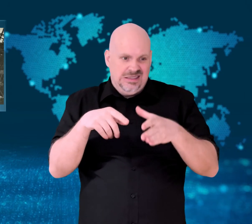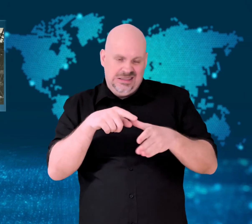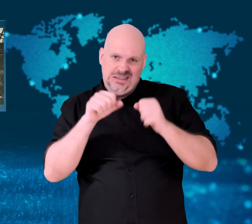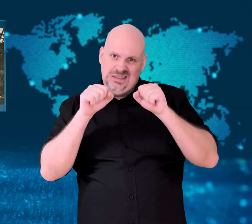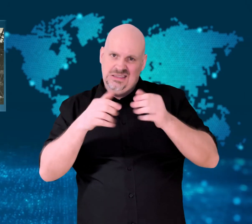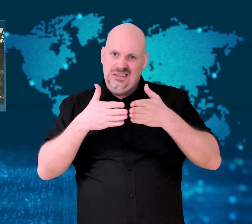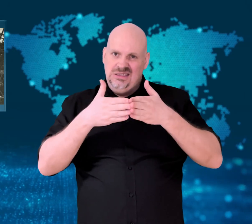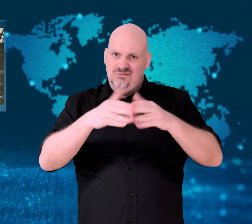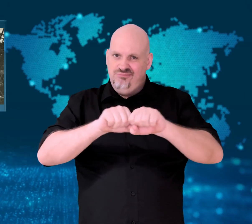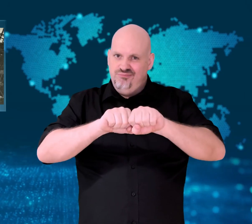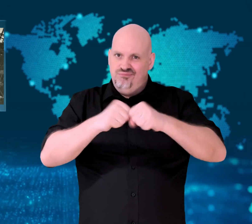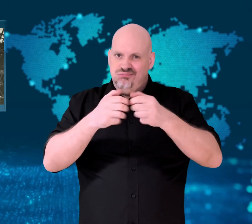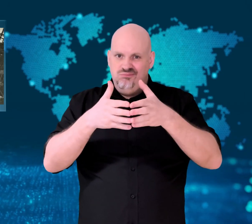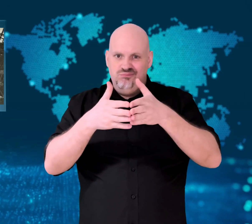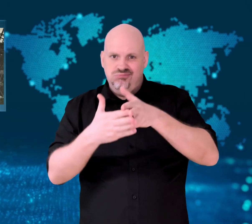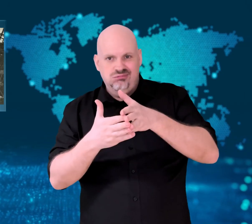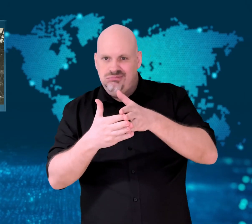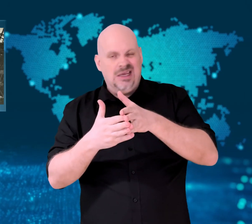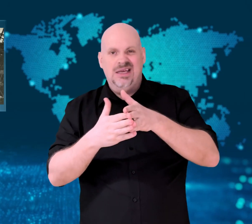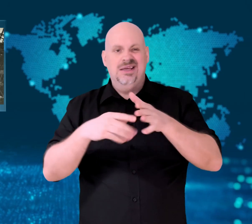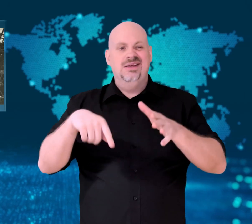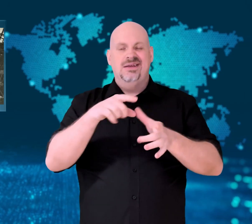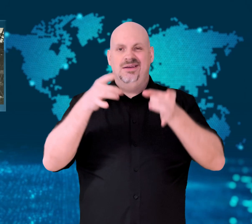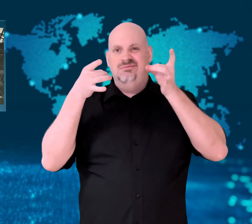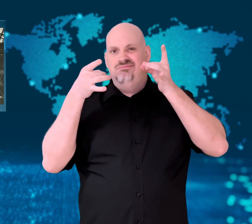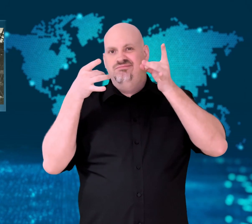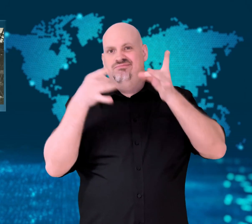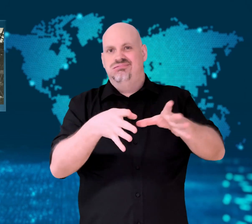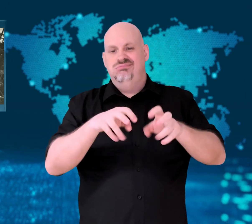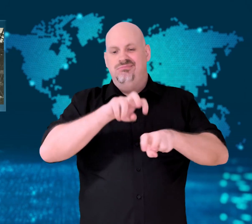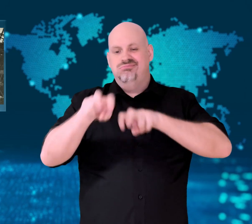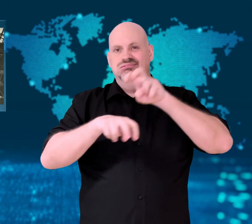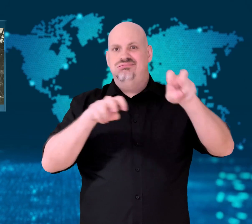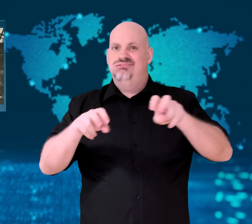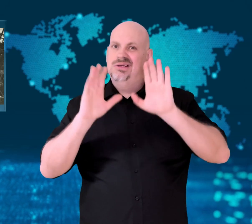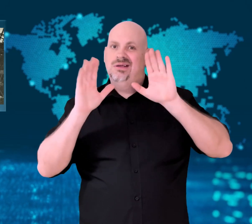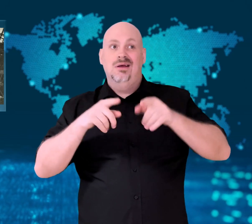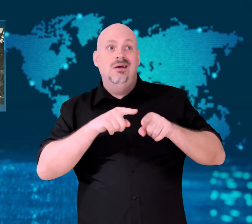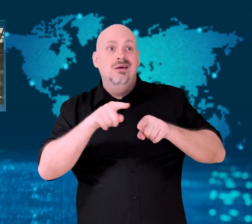The crew made a camp on an ice flow